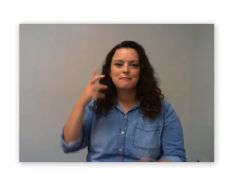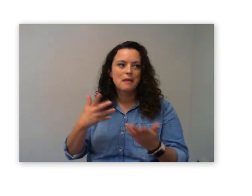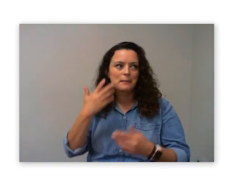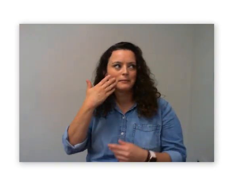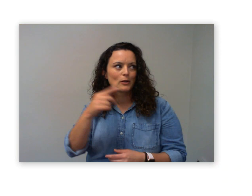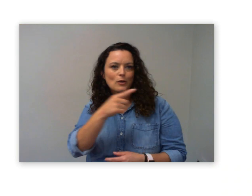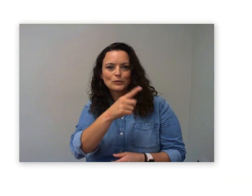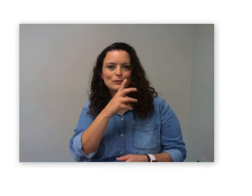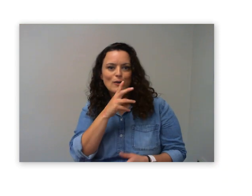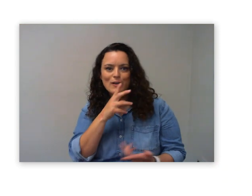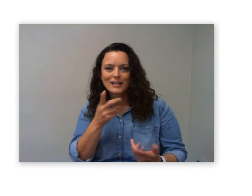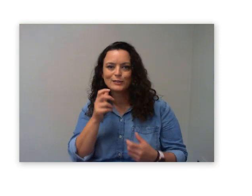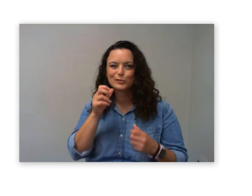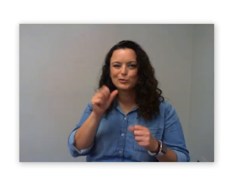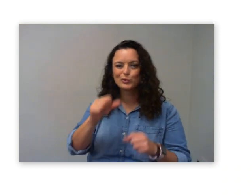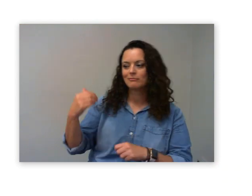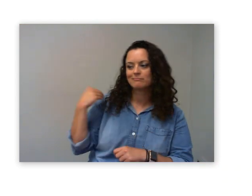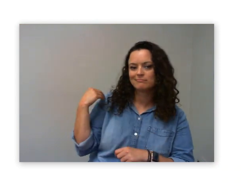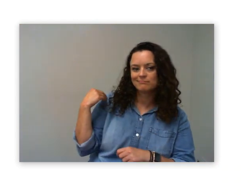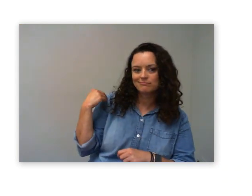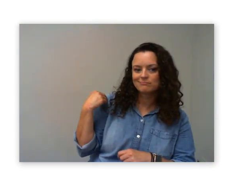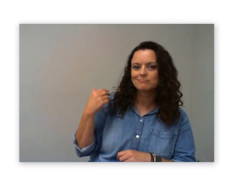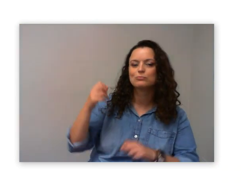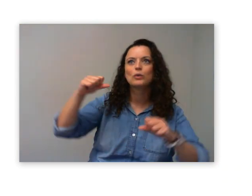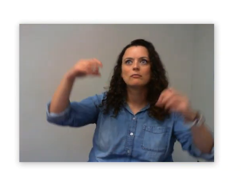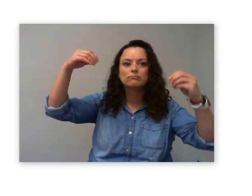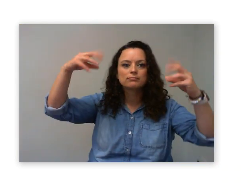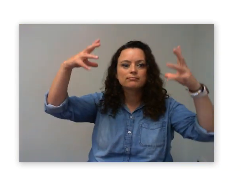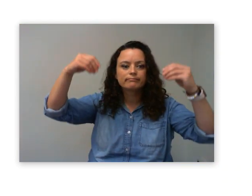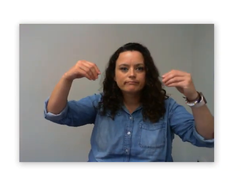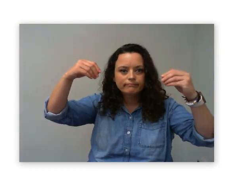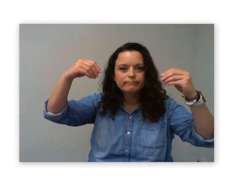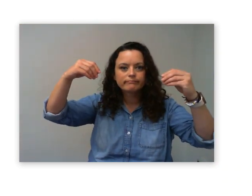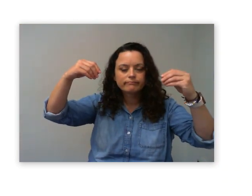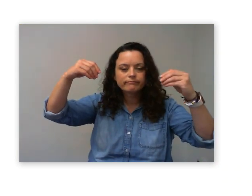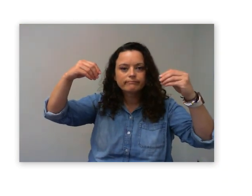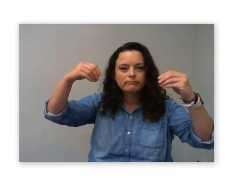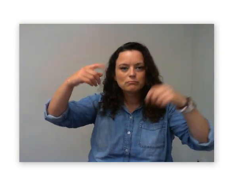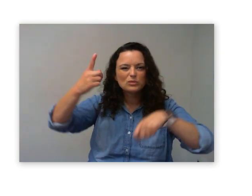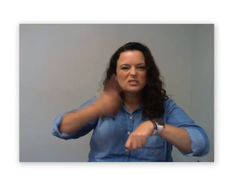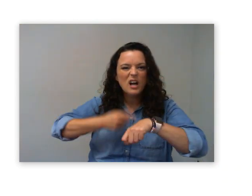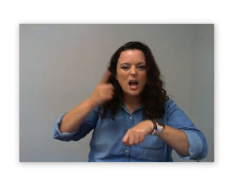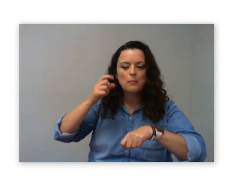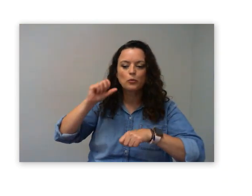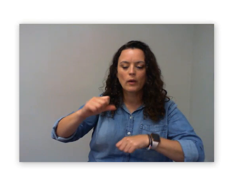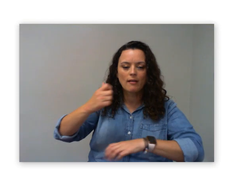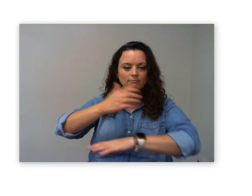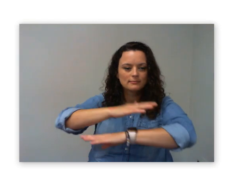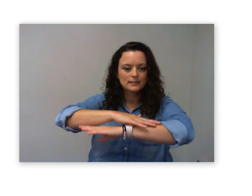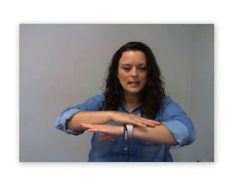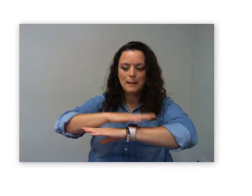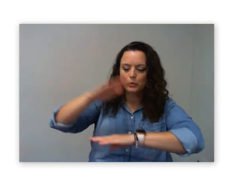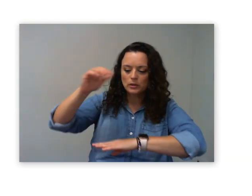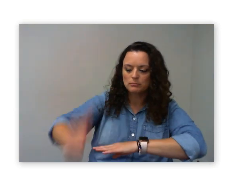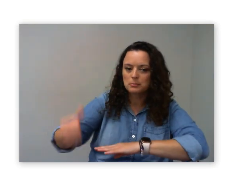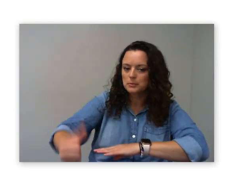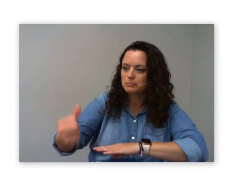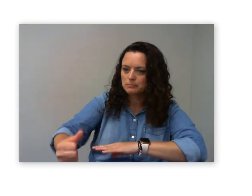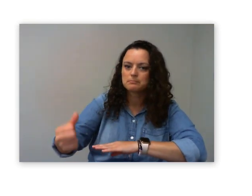on the shoulder you can flash lights and you can bang on the desk and to get their attention first